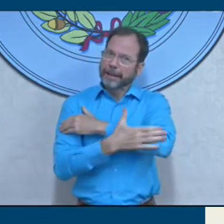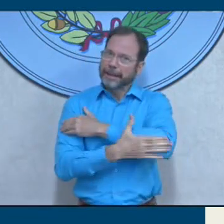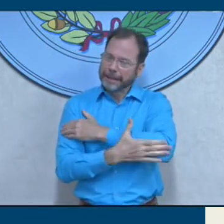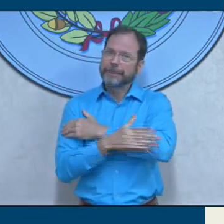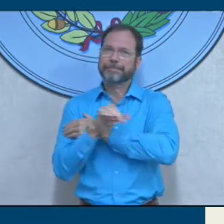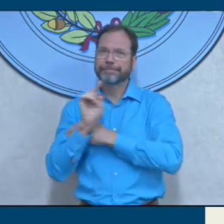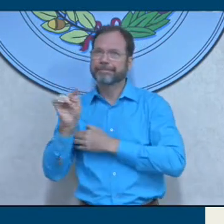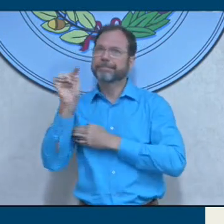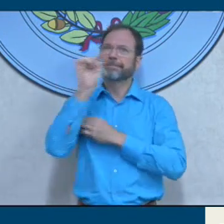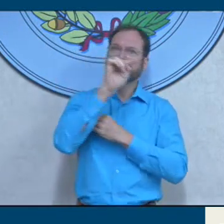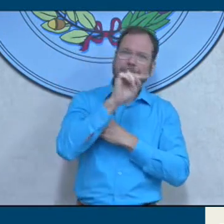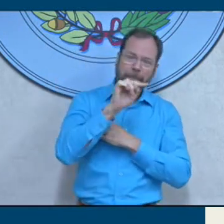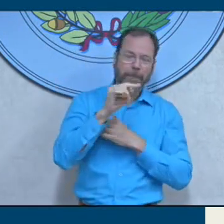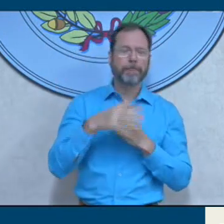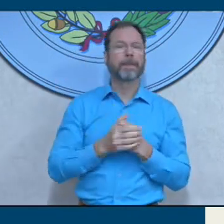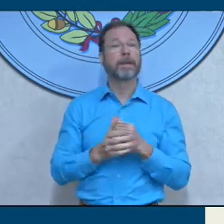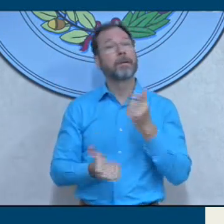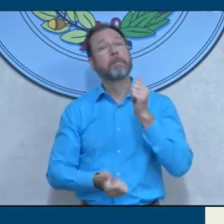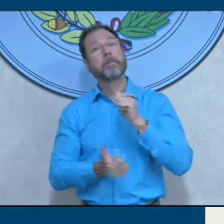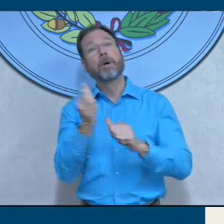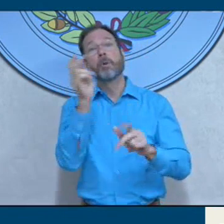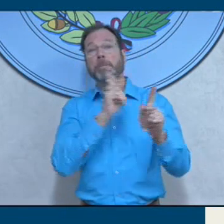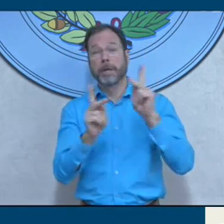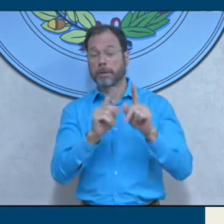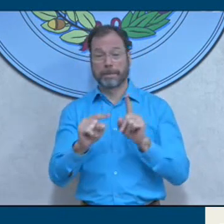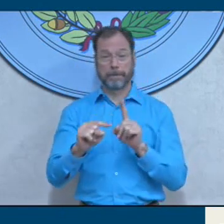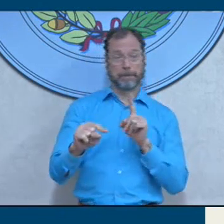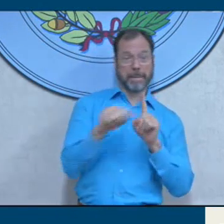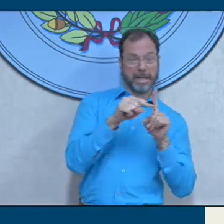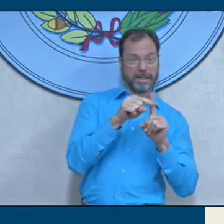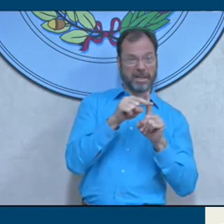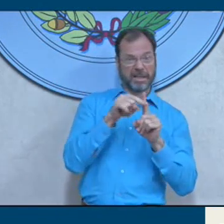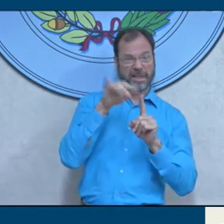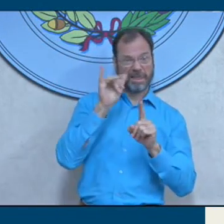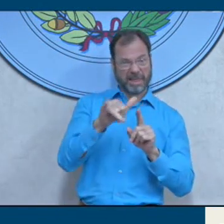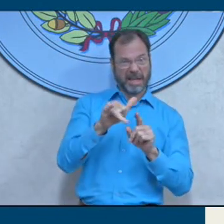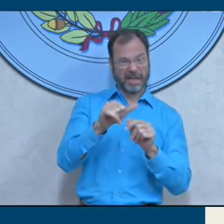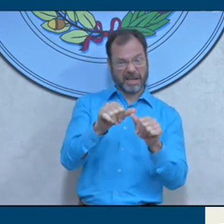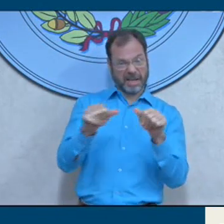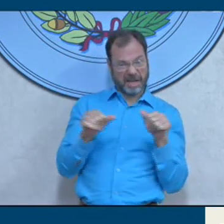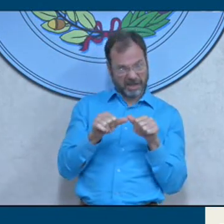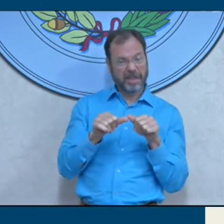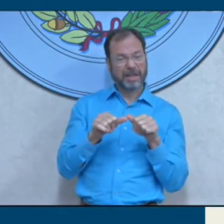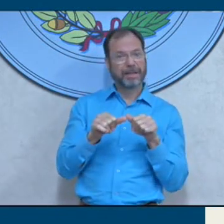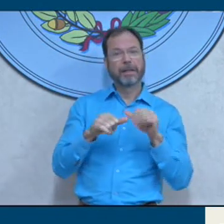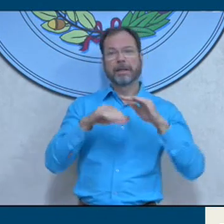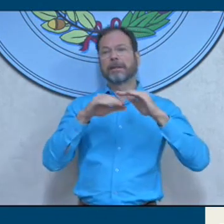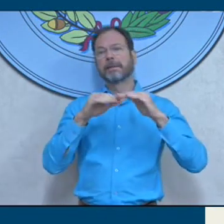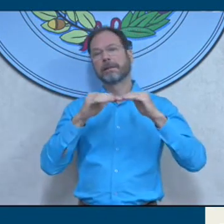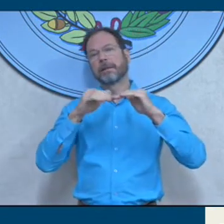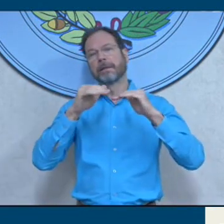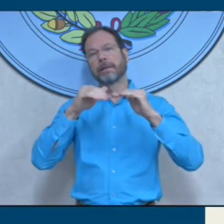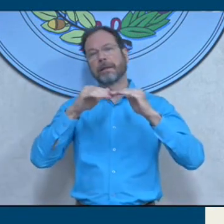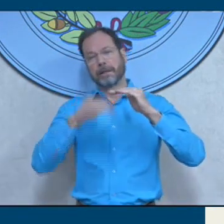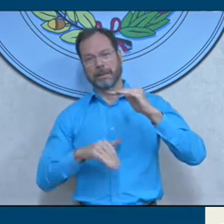REPORTS ACROSS THE STATE OF TEXAS IS THAT THERE ARE CERTAIN COUNTIES. WHERE IF A MAJORITY OF THE PEOPLE WHO ARE